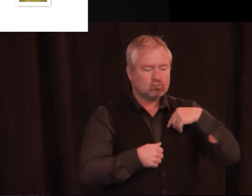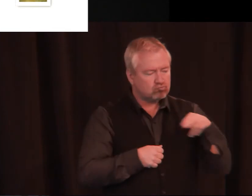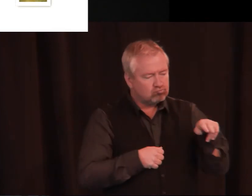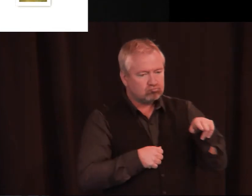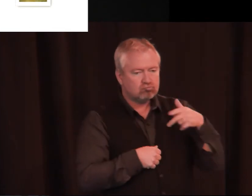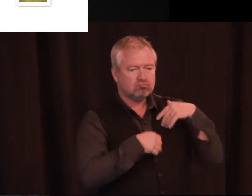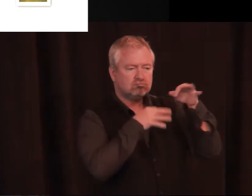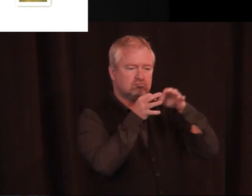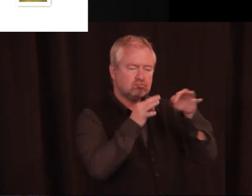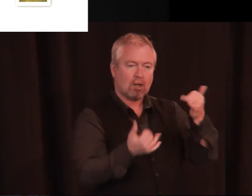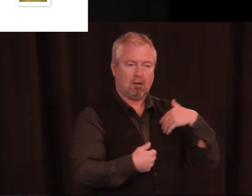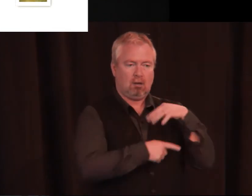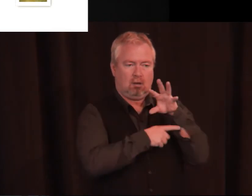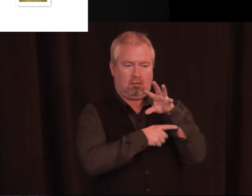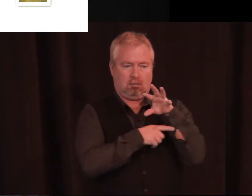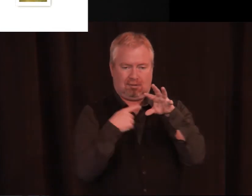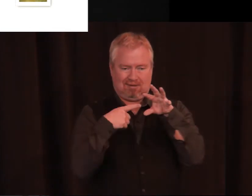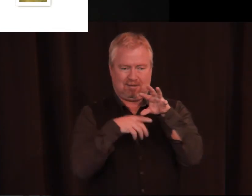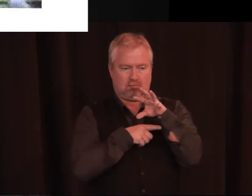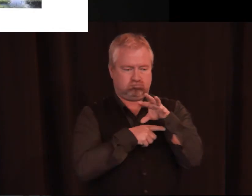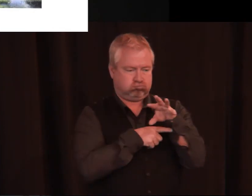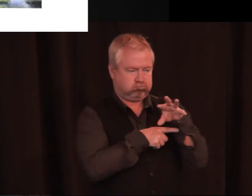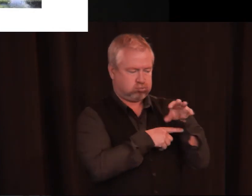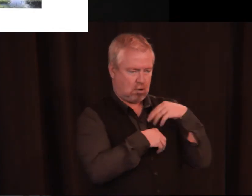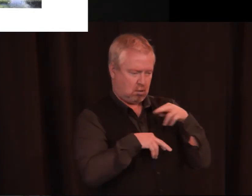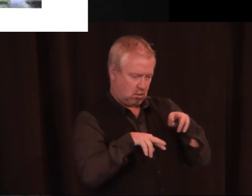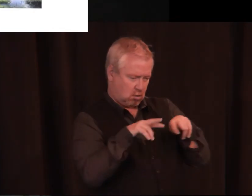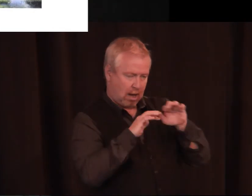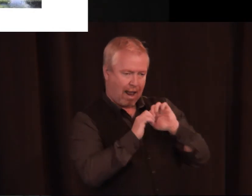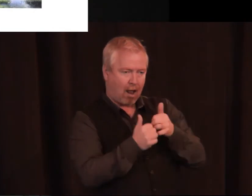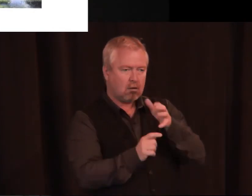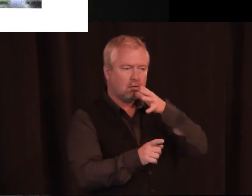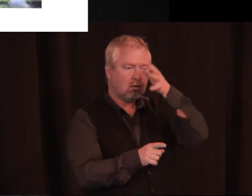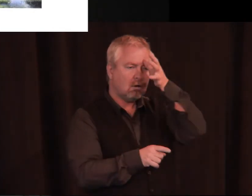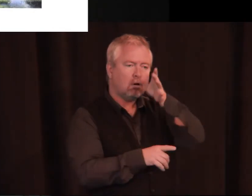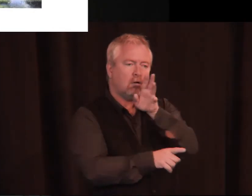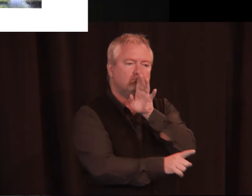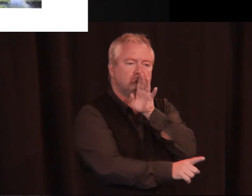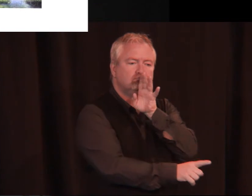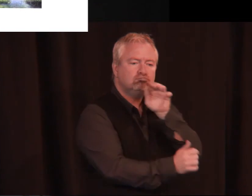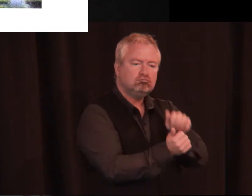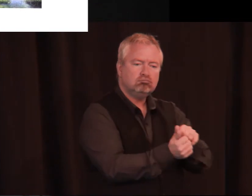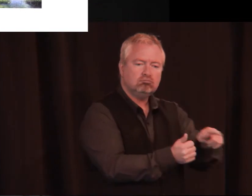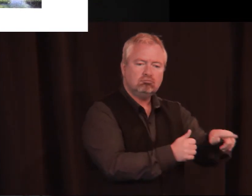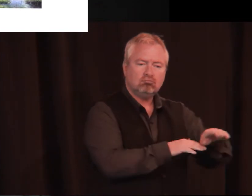the parent communicates with their child. So, we did it again at the 3-year-old visit.